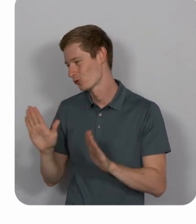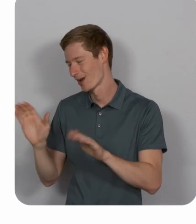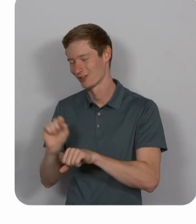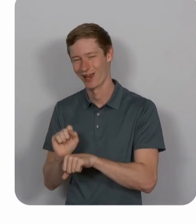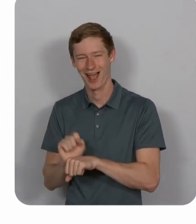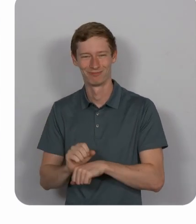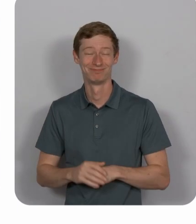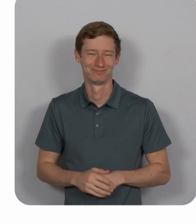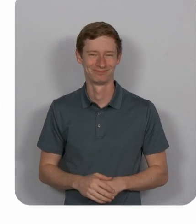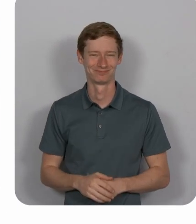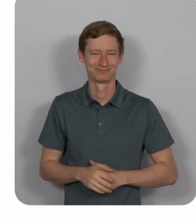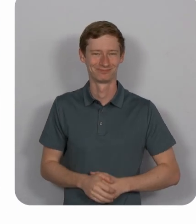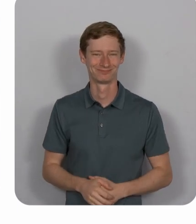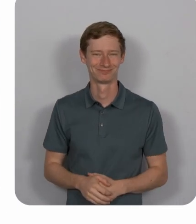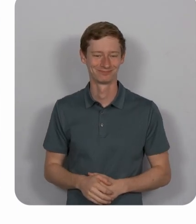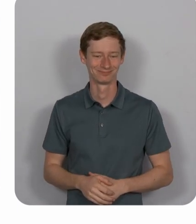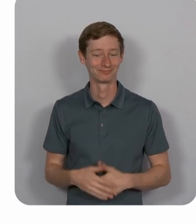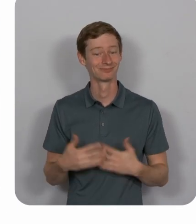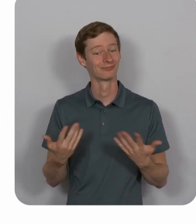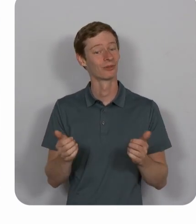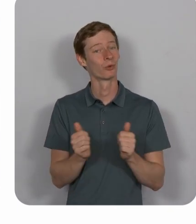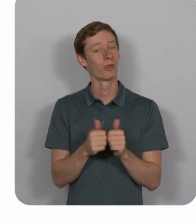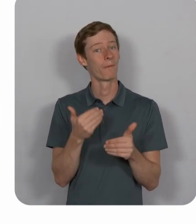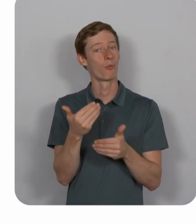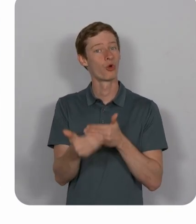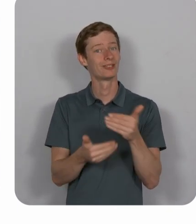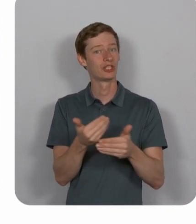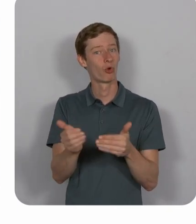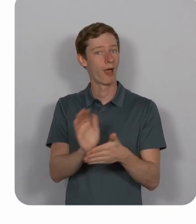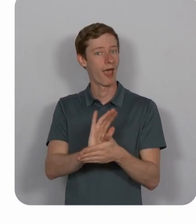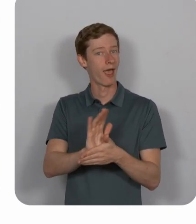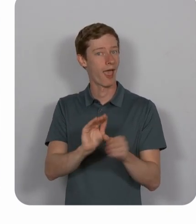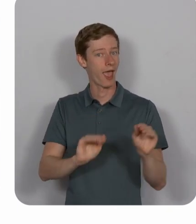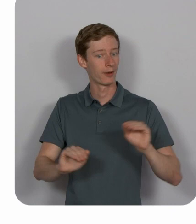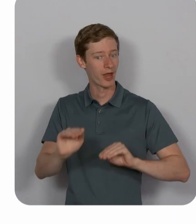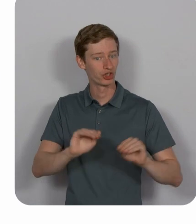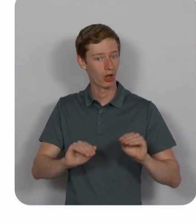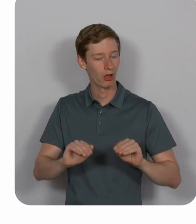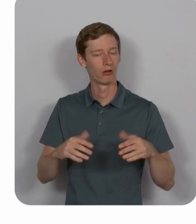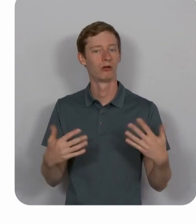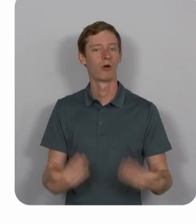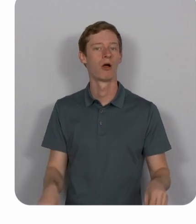With procedural animation, you can obtain a broader range of realistic,